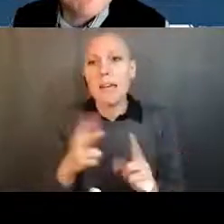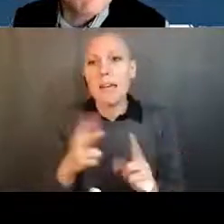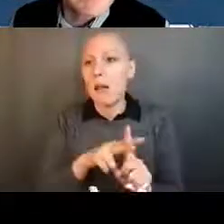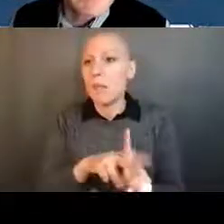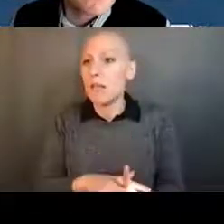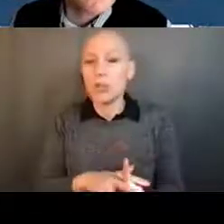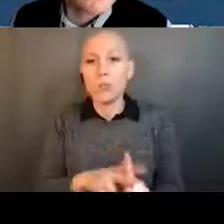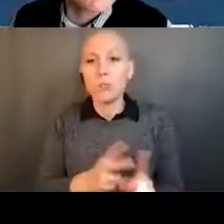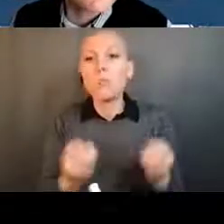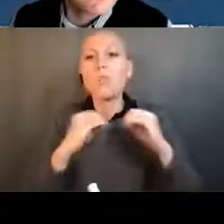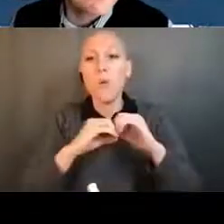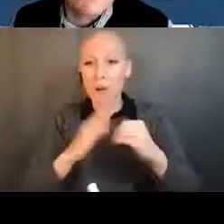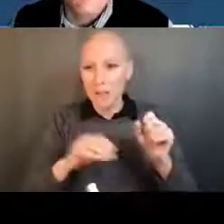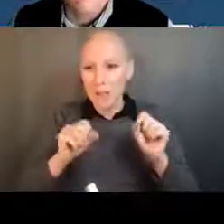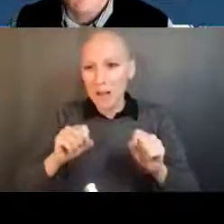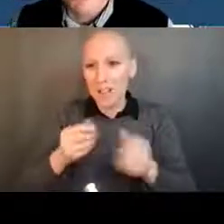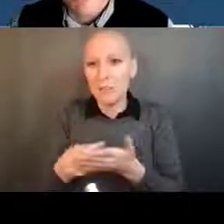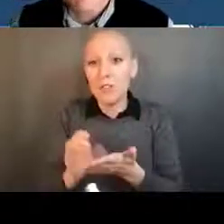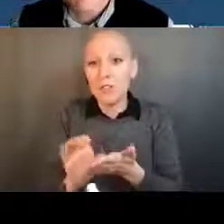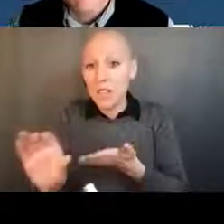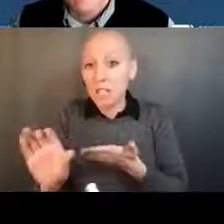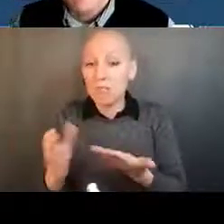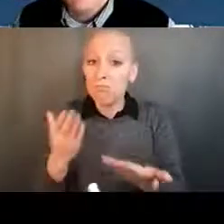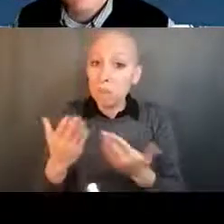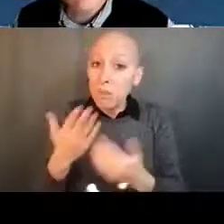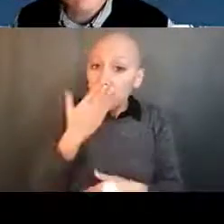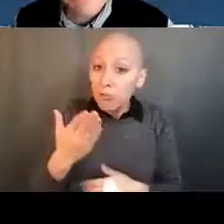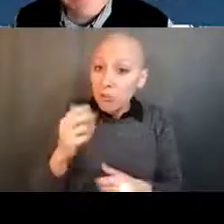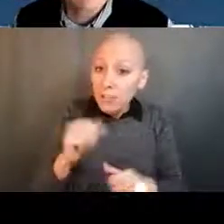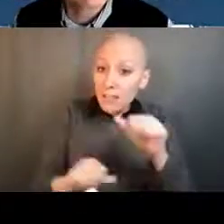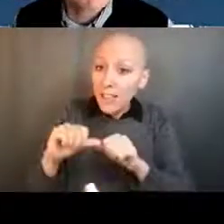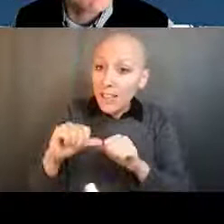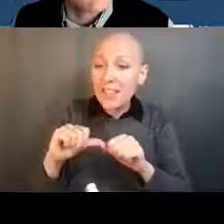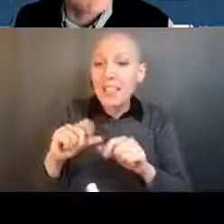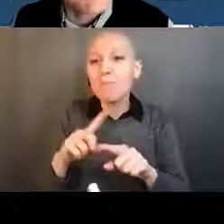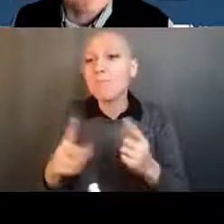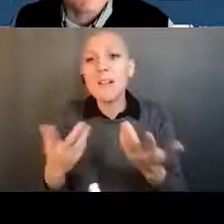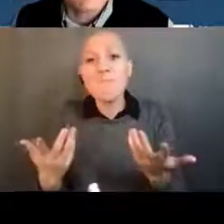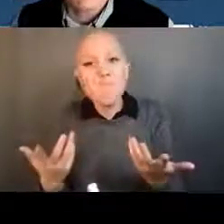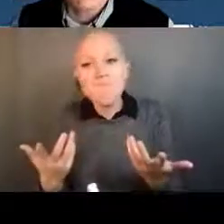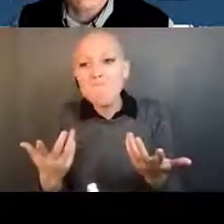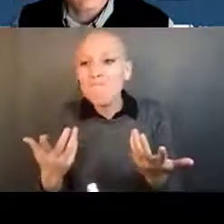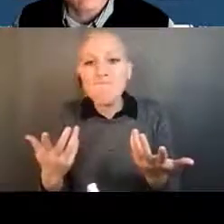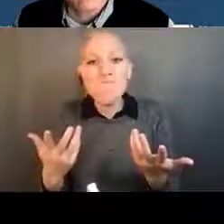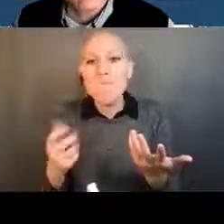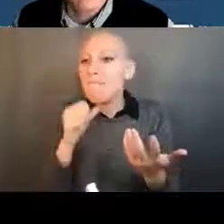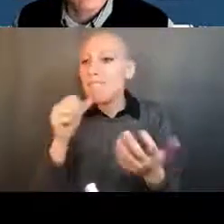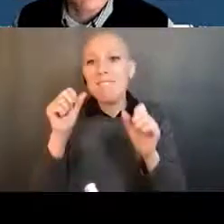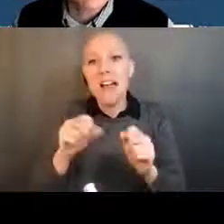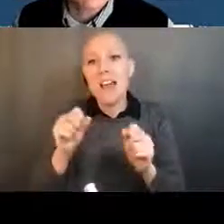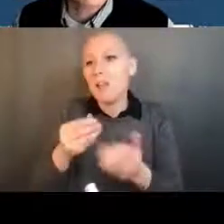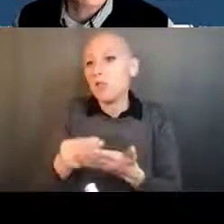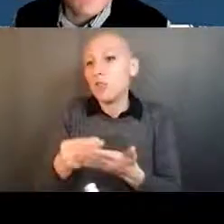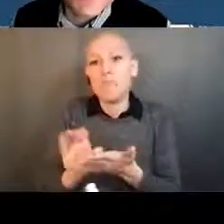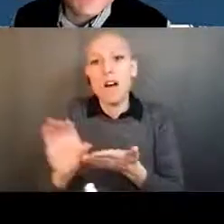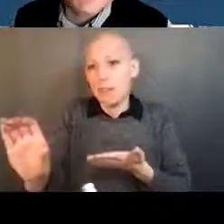may not always be funded on the first try. So roughly half of the applications that we receive are triaged